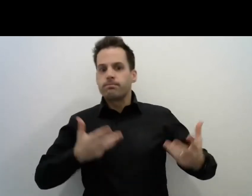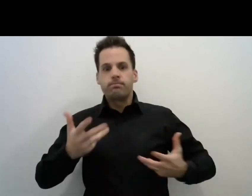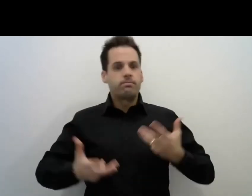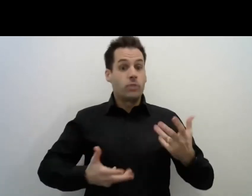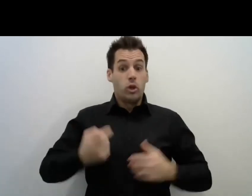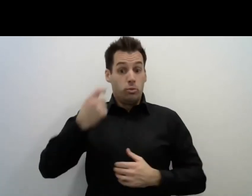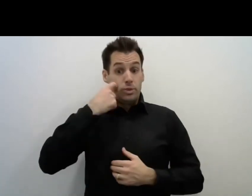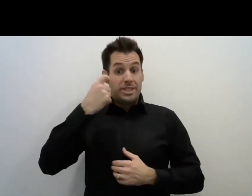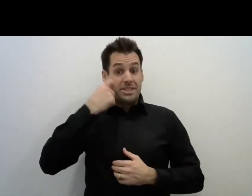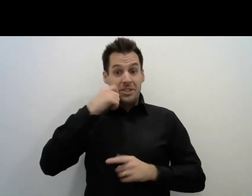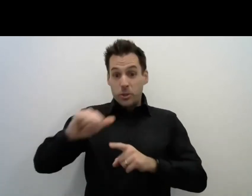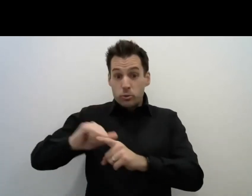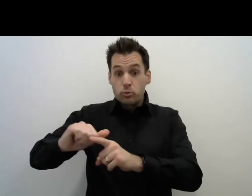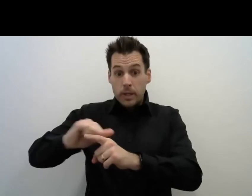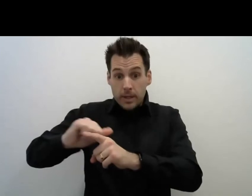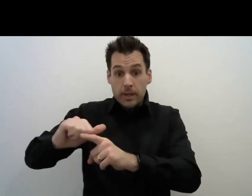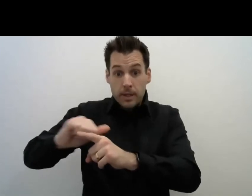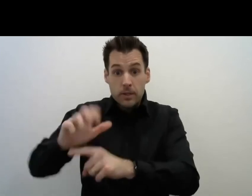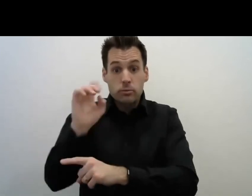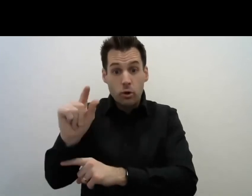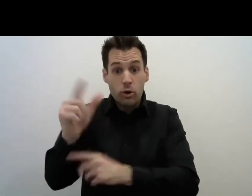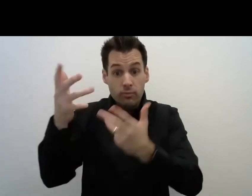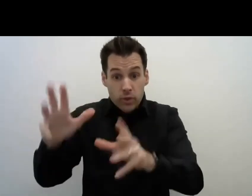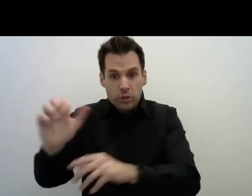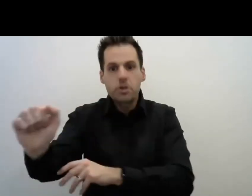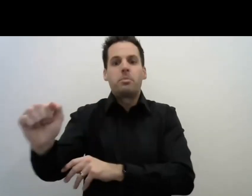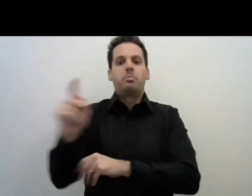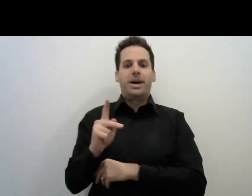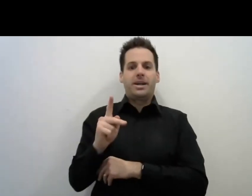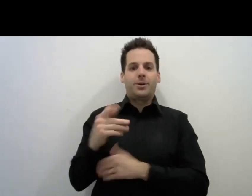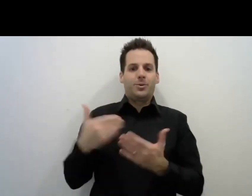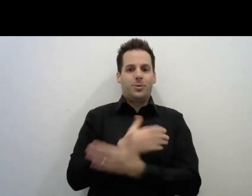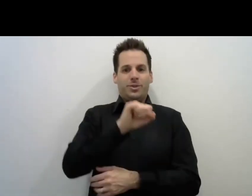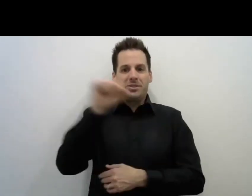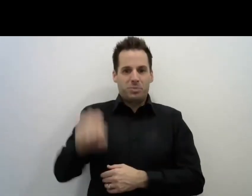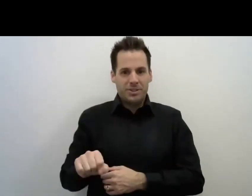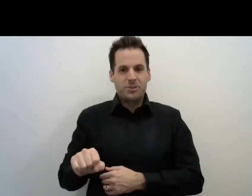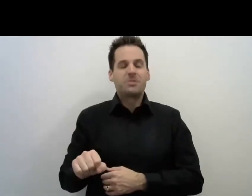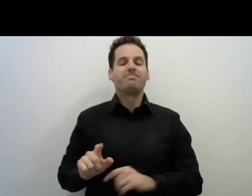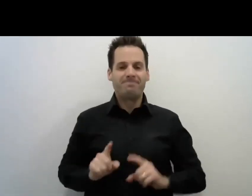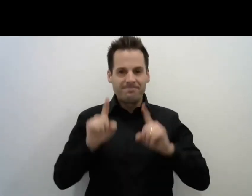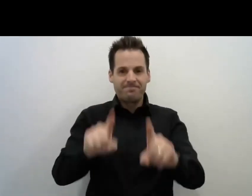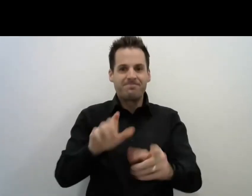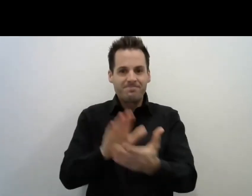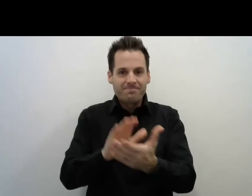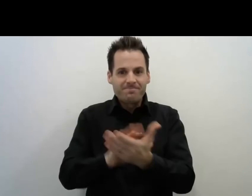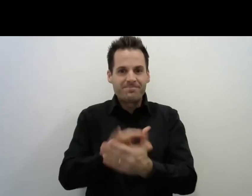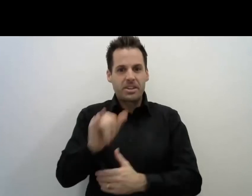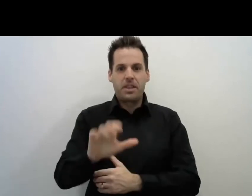training with my dog so i was not only learning um you know my campus and my classroom but we were